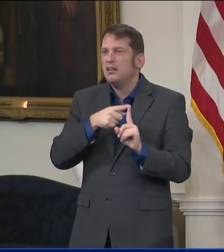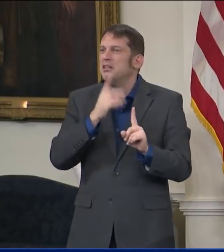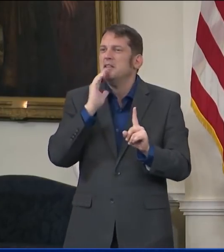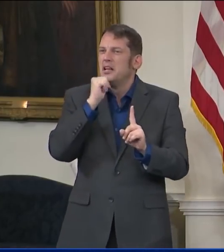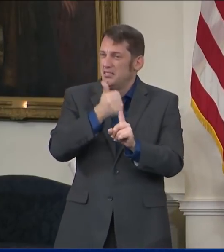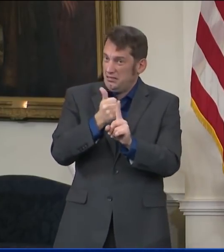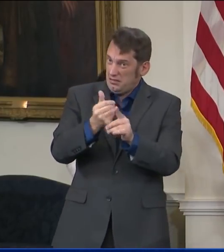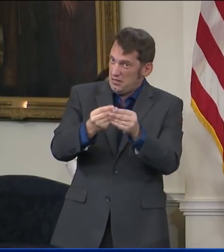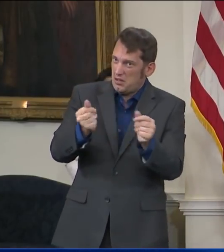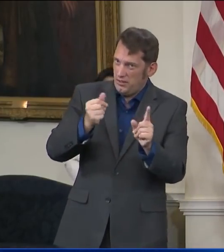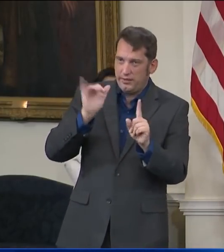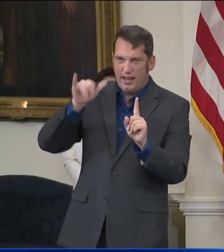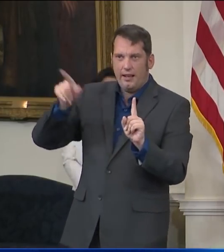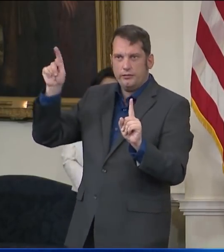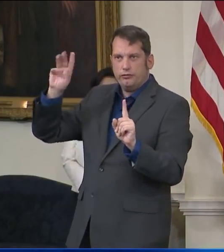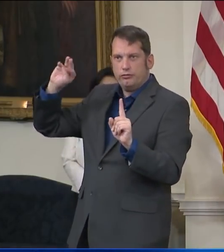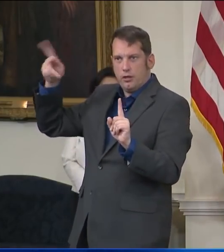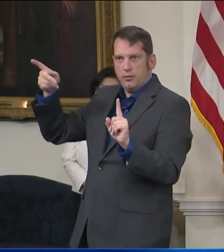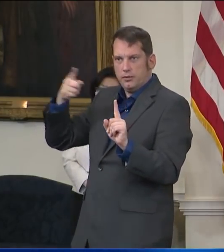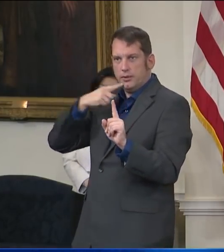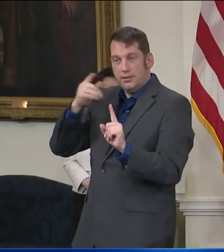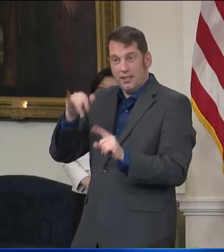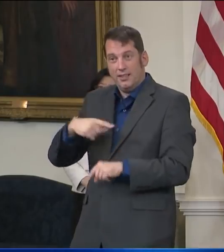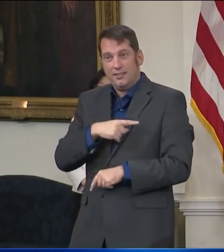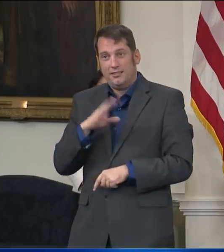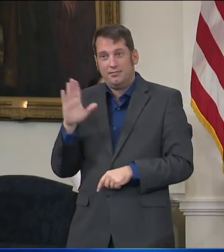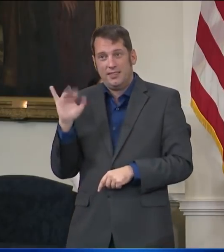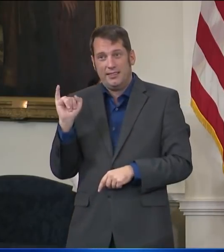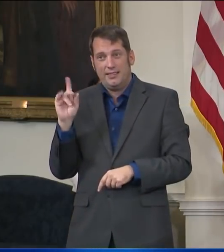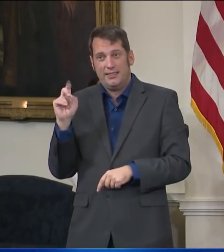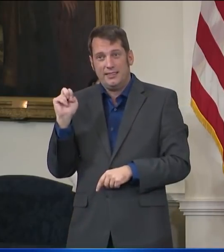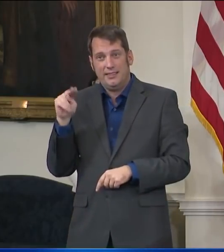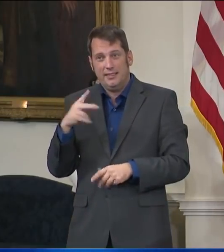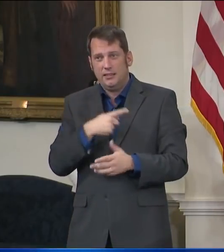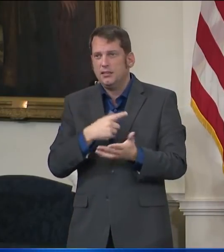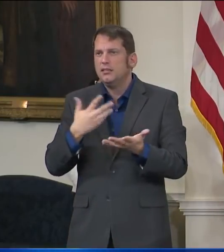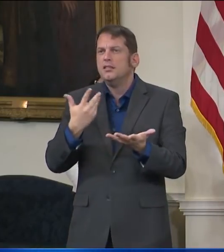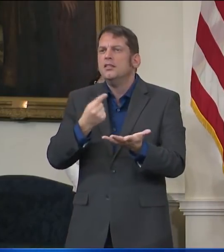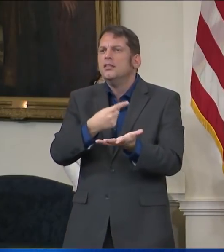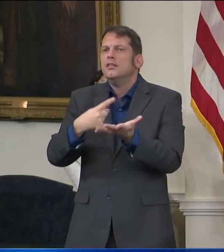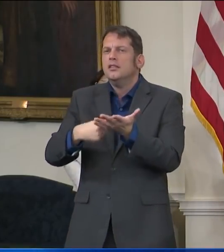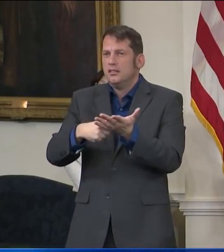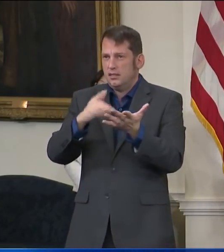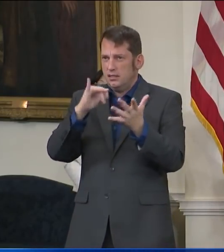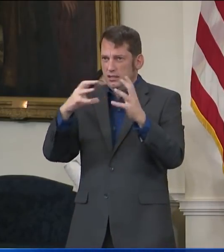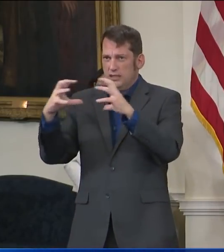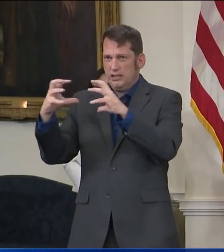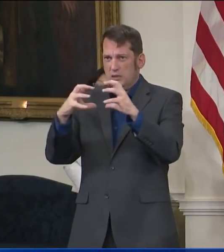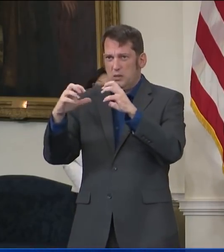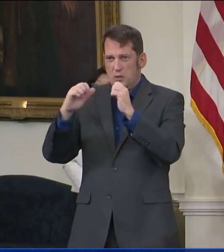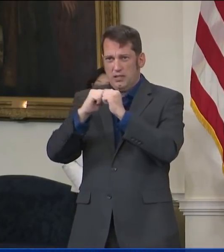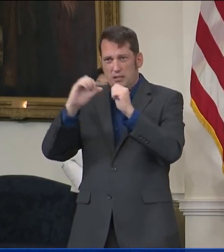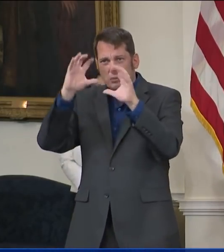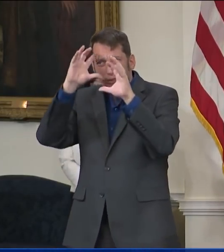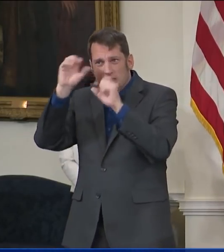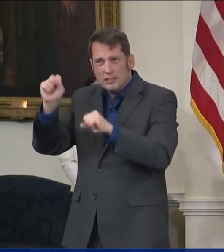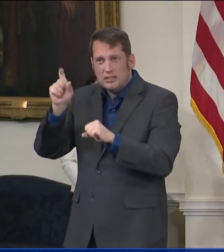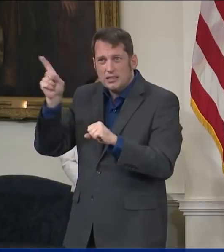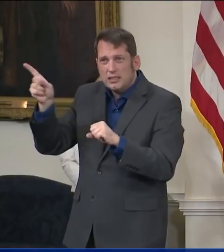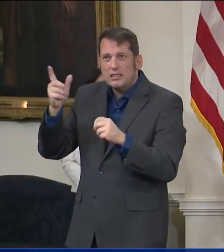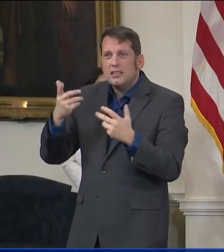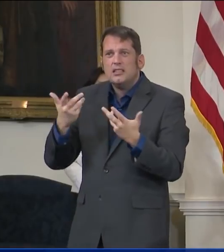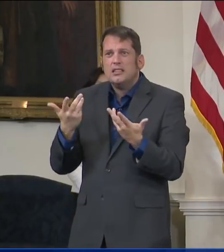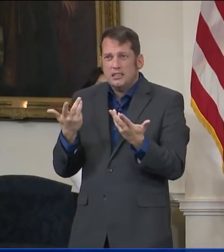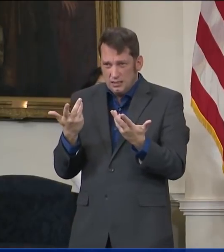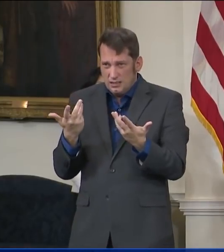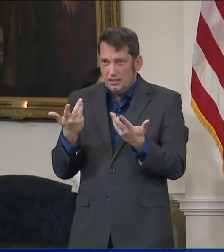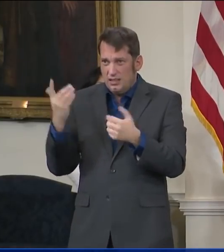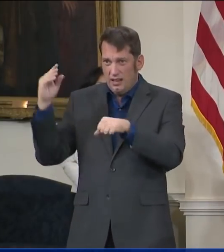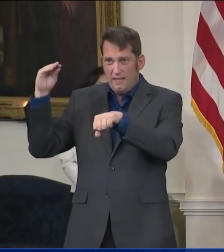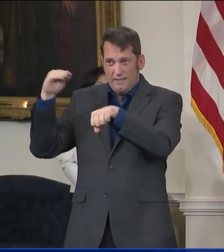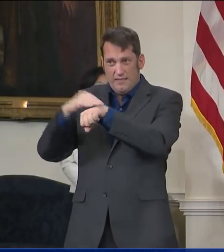CAN YOU TELL US WHAT YOU ARE GOING TO DISCUSS THE PRESIDENT-ELECT ON SERVICE DAY AND HOW THE CURRENT SITUATION WITH THE ELECTION STANDOFF IS ADVERSELY AFFECTING BOTH THE